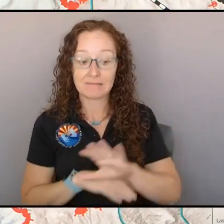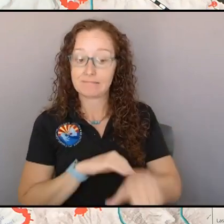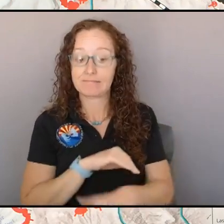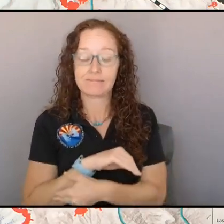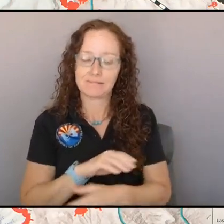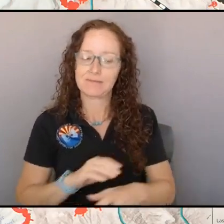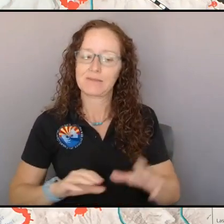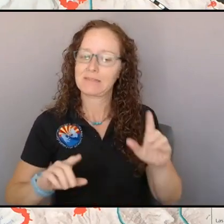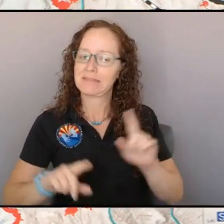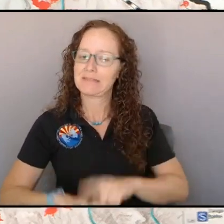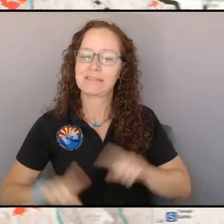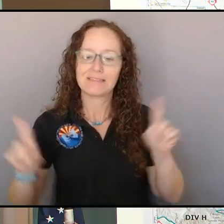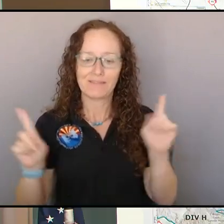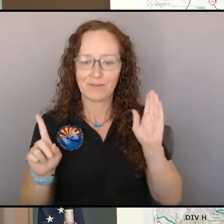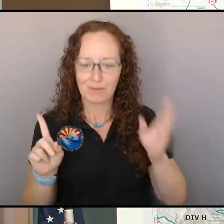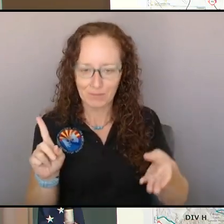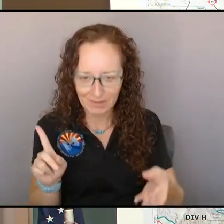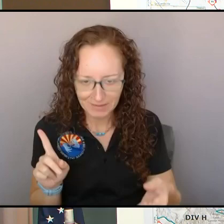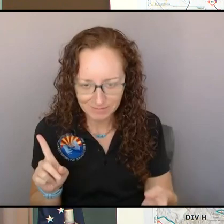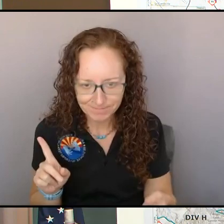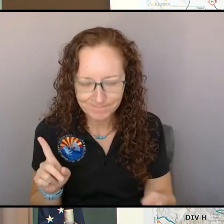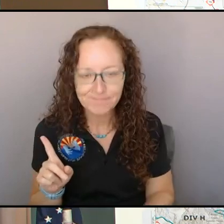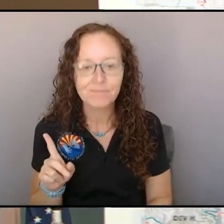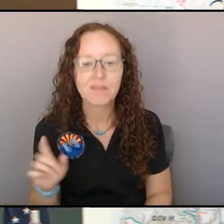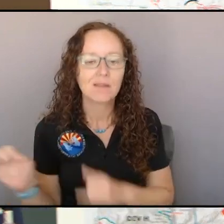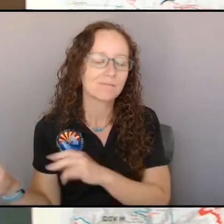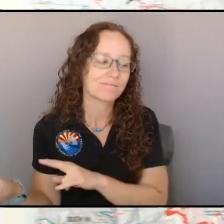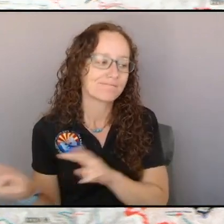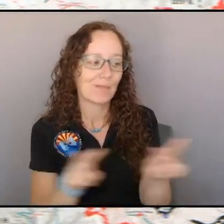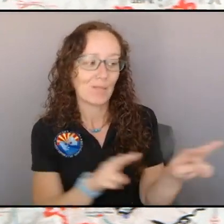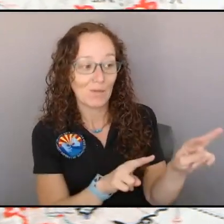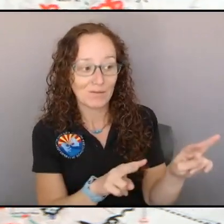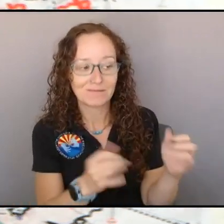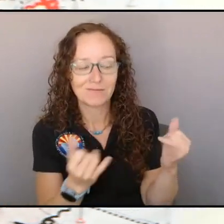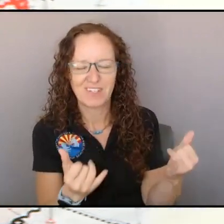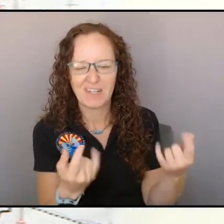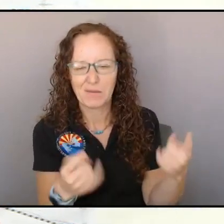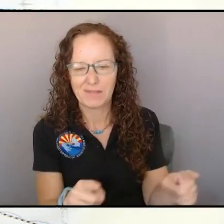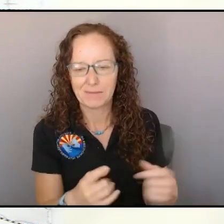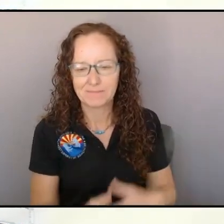take a look at what is happening right now. So, as